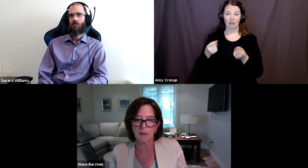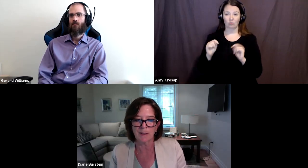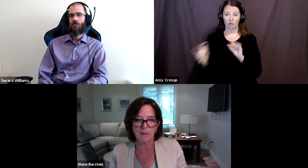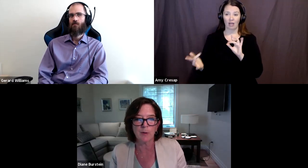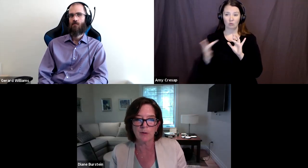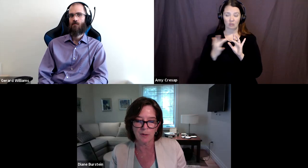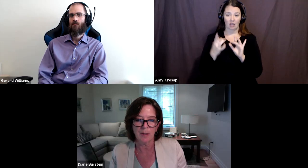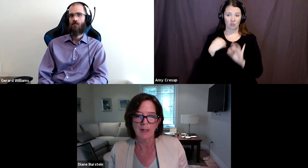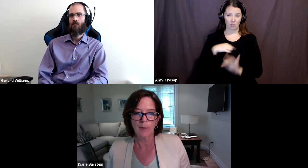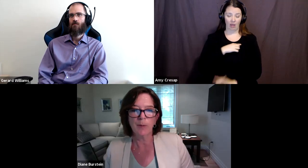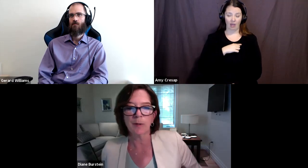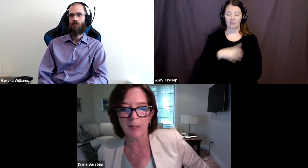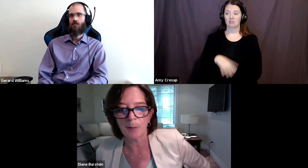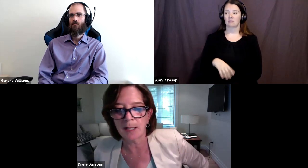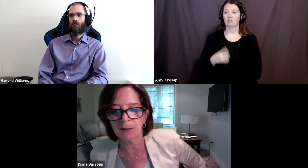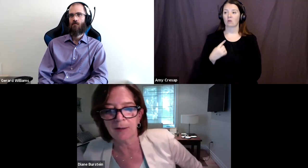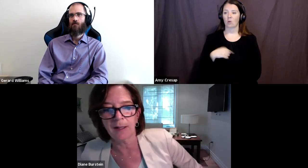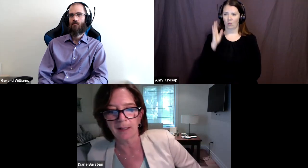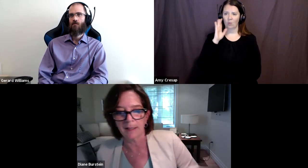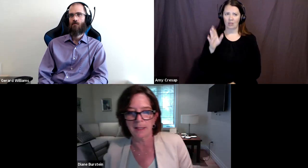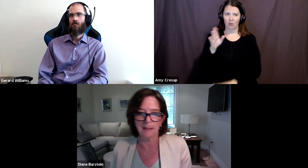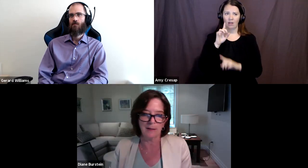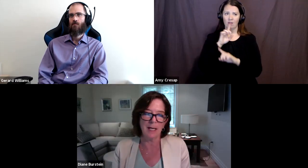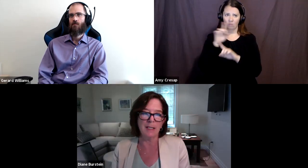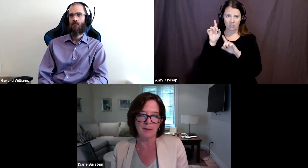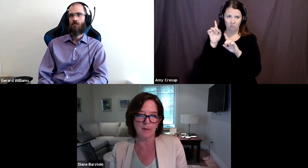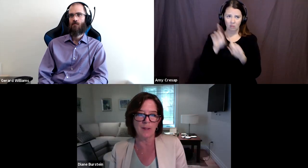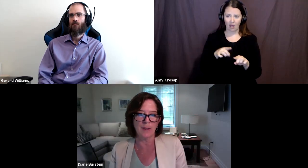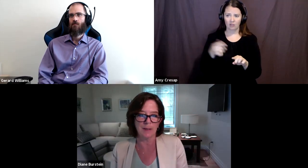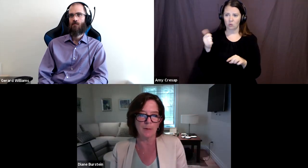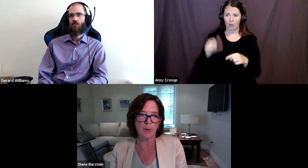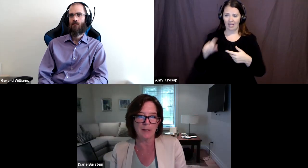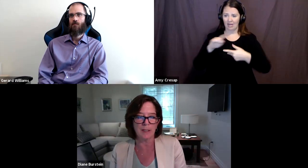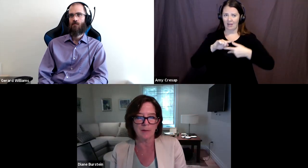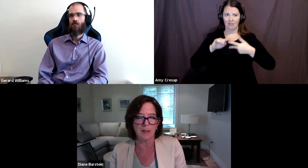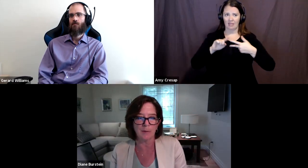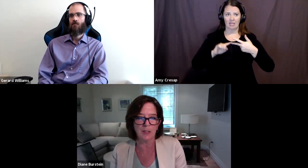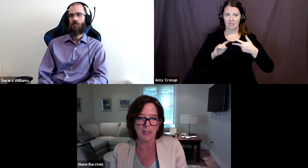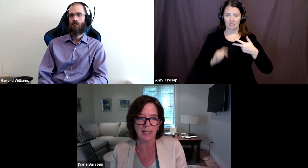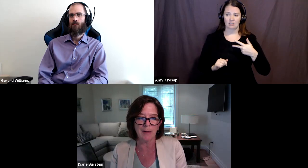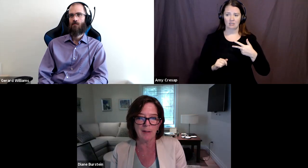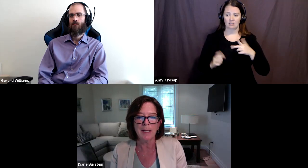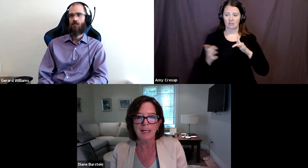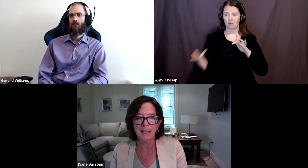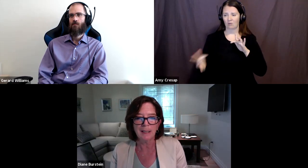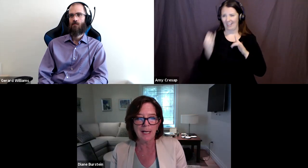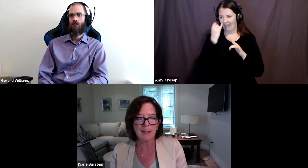Of course we will respond to any of these ways of reaching out.